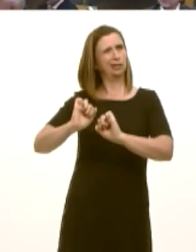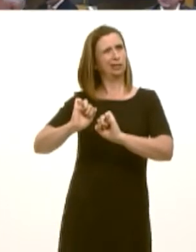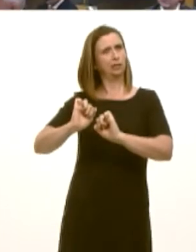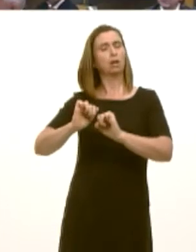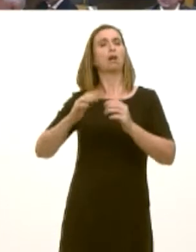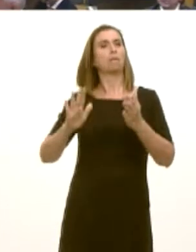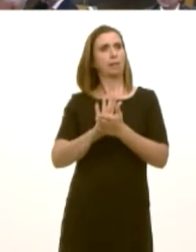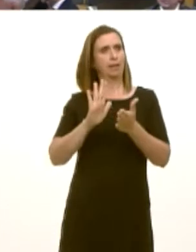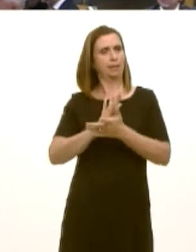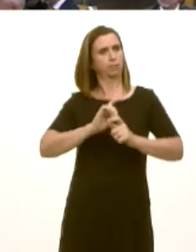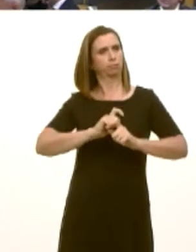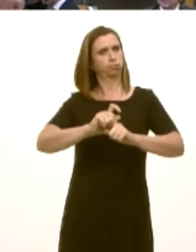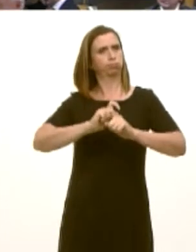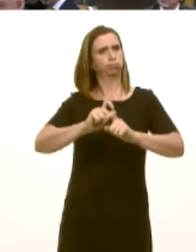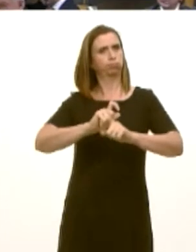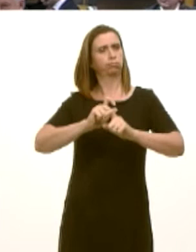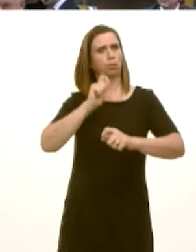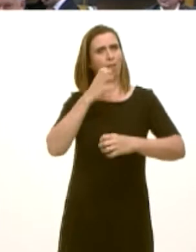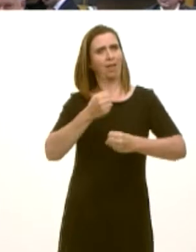the future of the Welsh language in Pantycelyn.